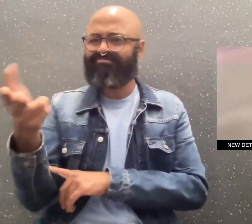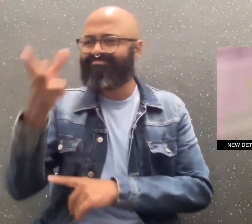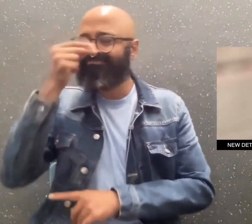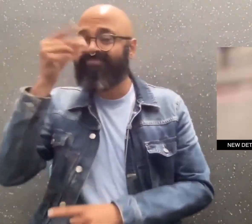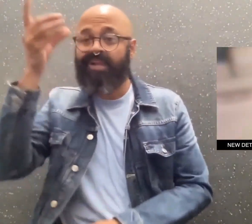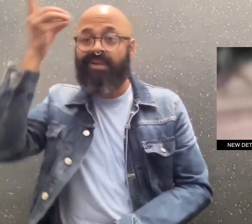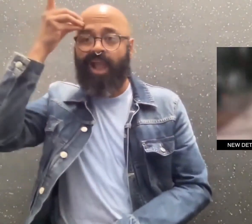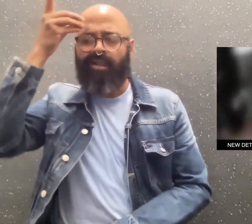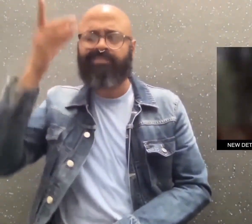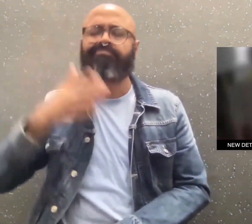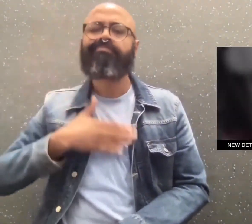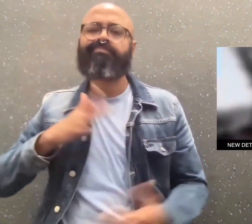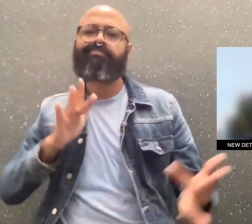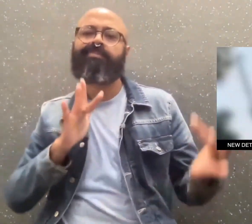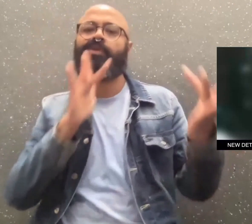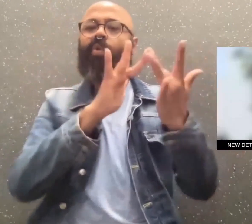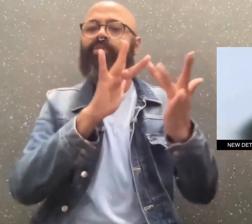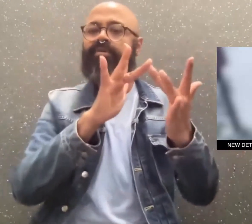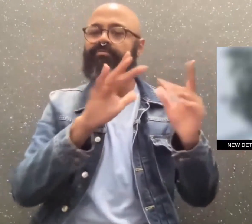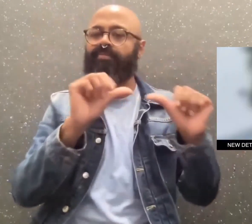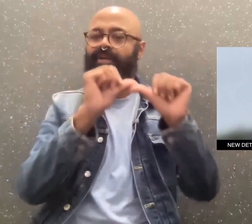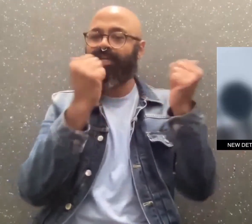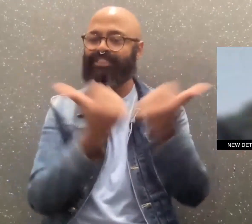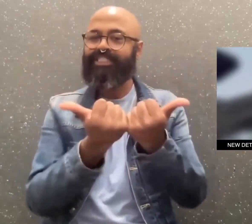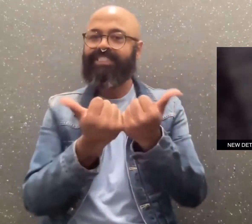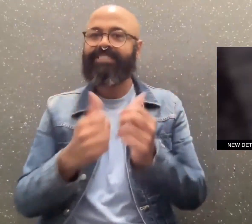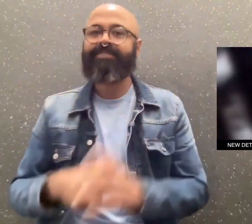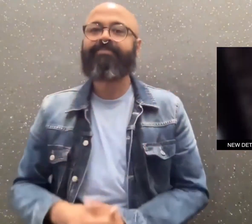Saturday shooting near Dallas To contact the agency,